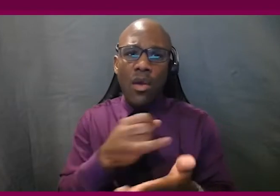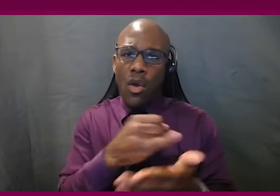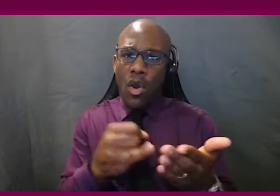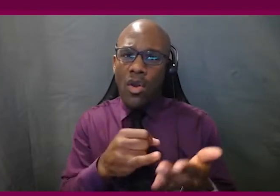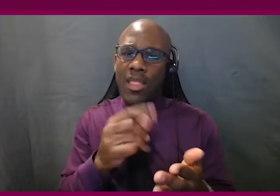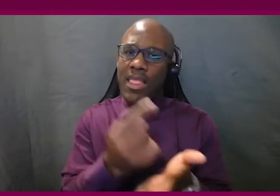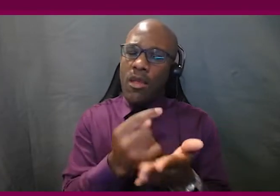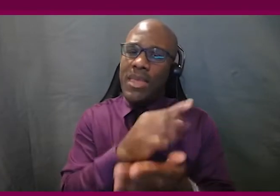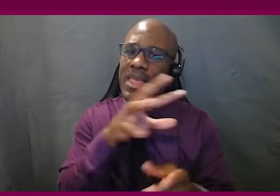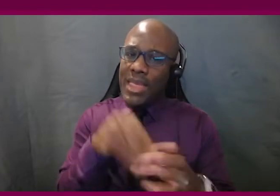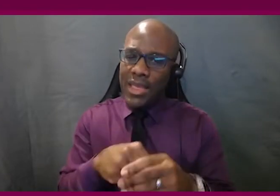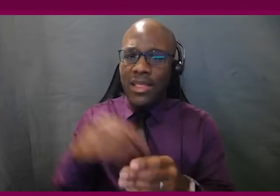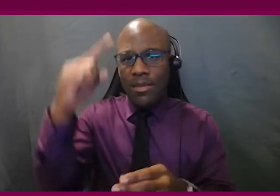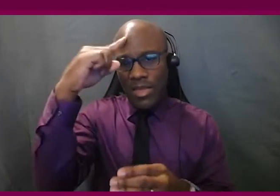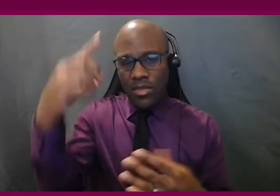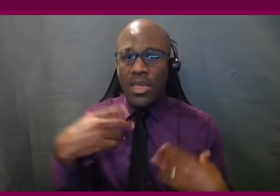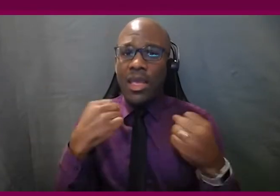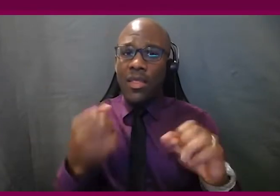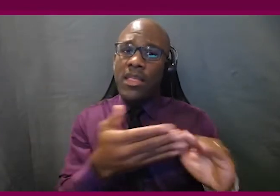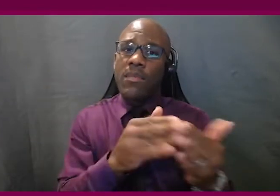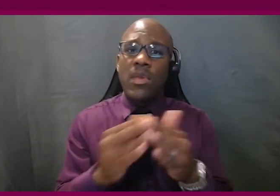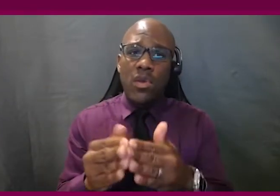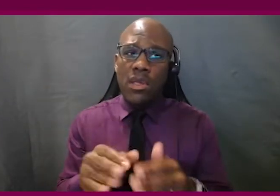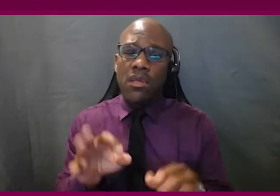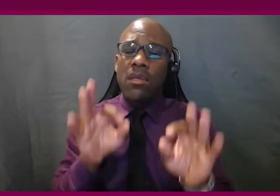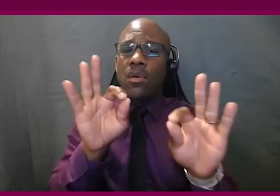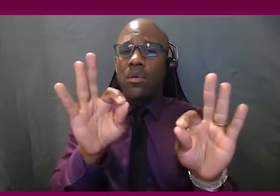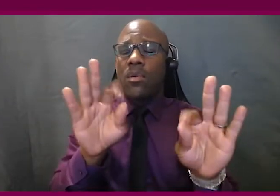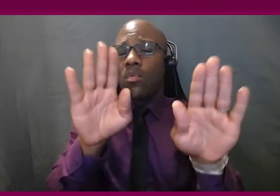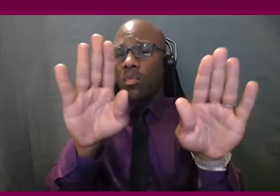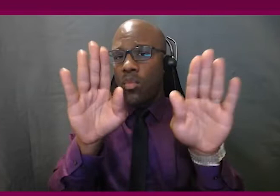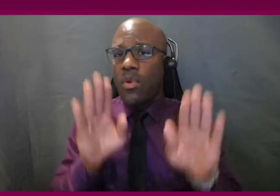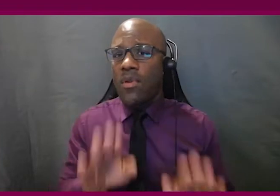community, how art therapy in particular can be an impactful avenue for disabled people,